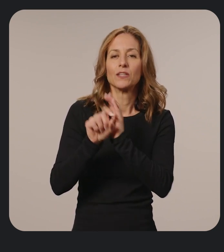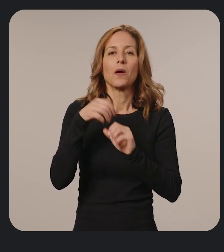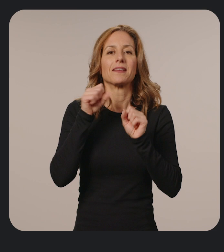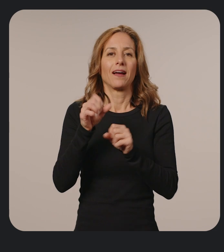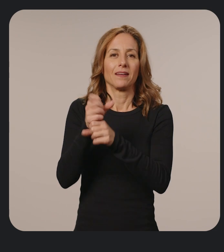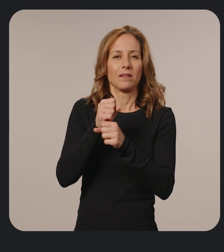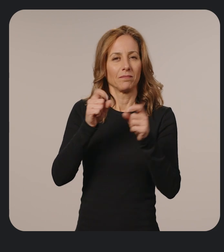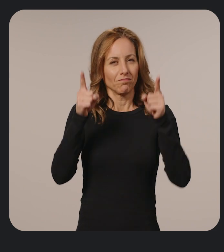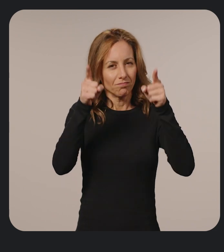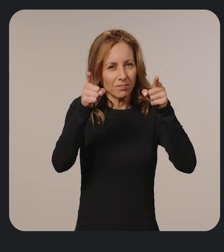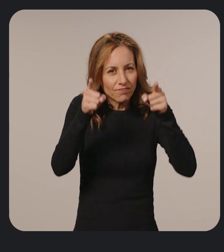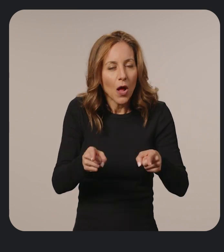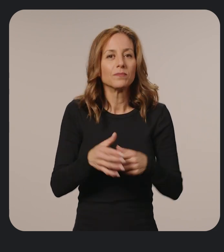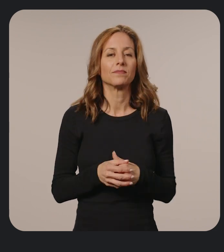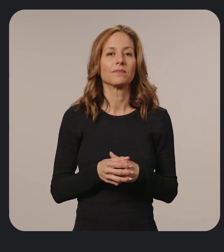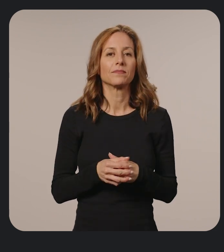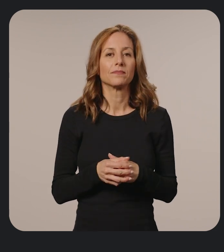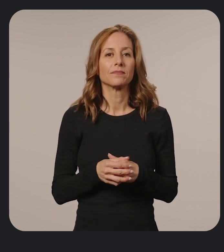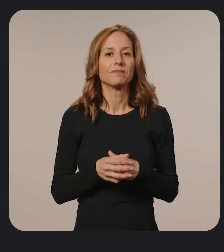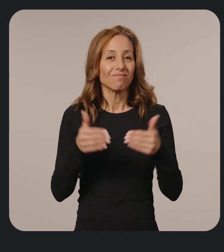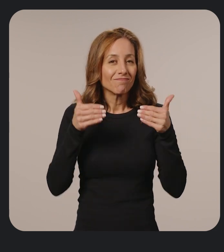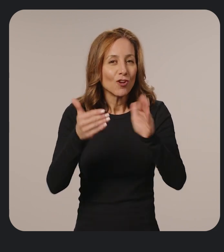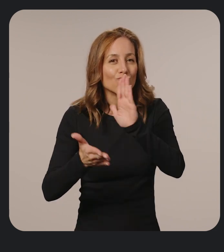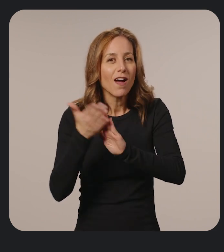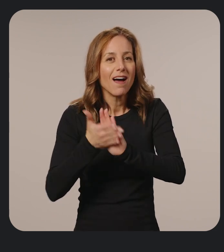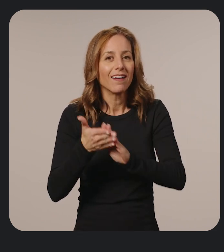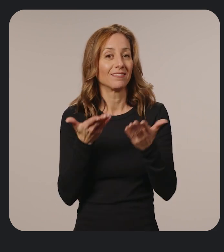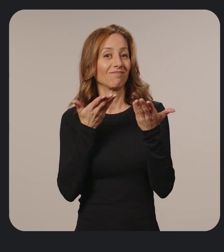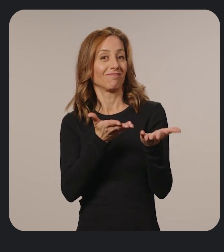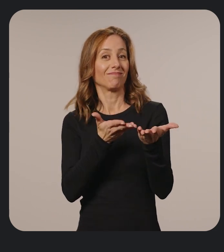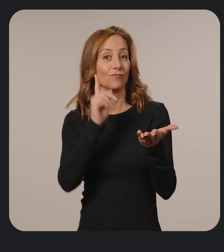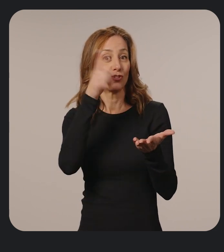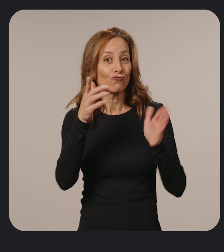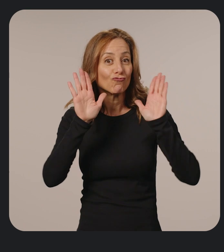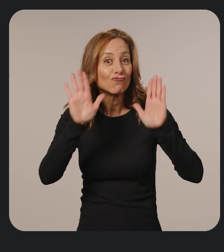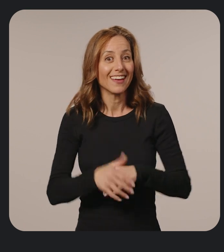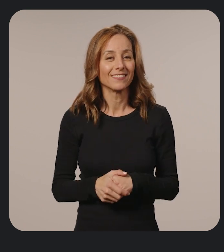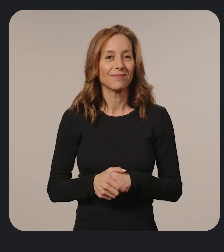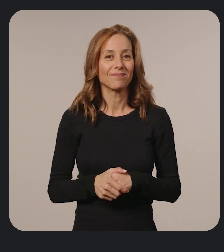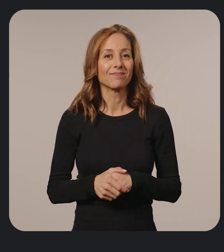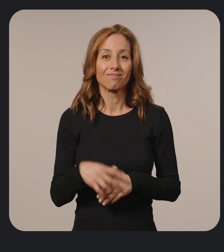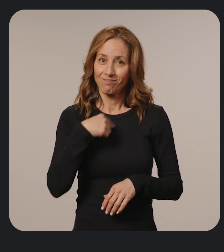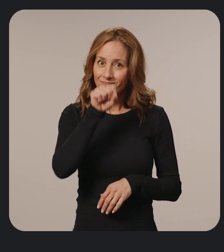is negative, so we can take the absolute value. And run it-- there you have it, looking great.